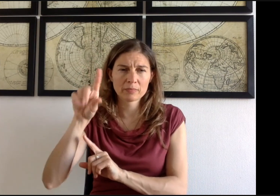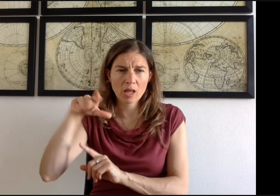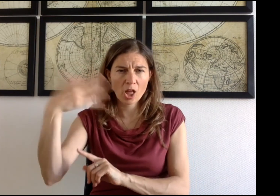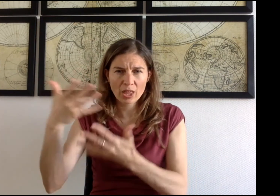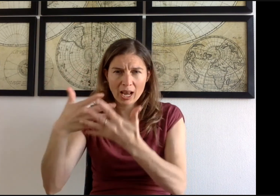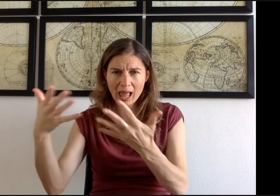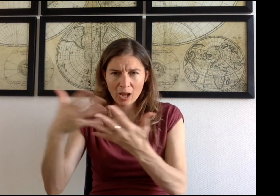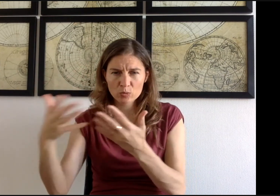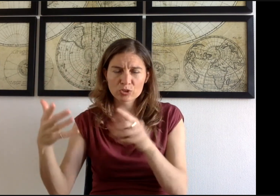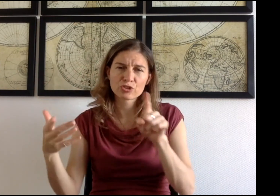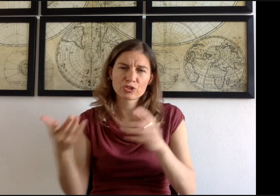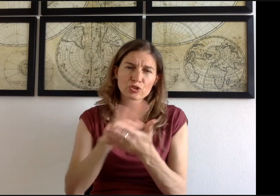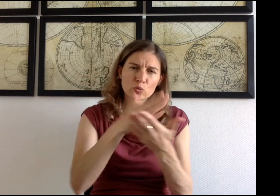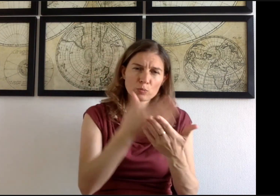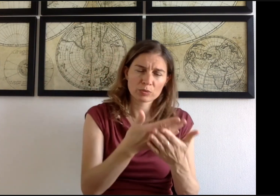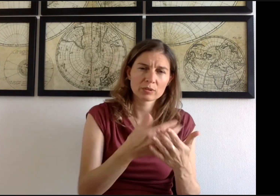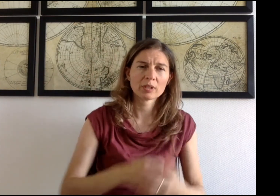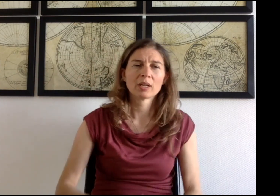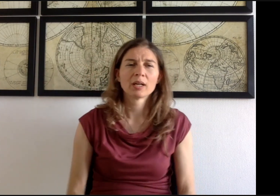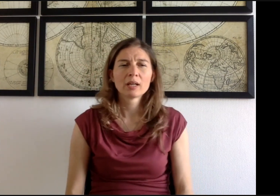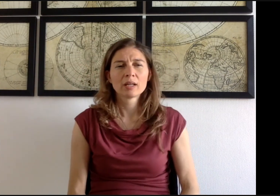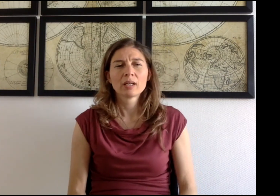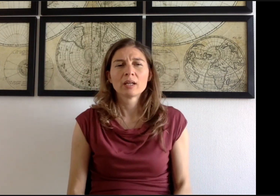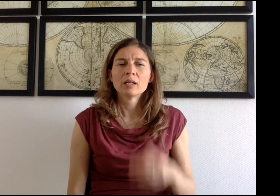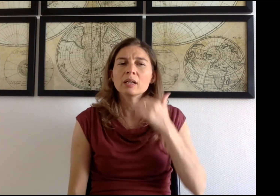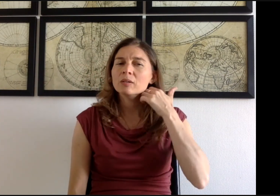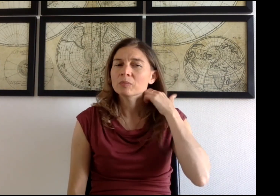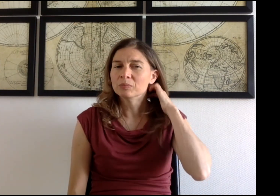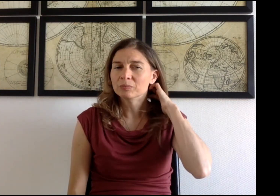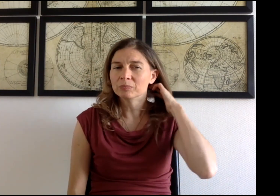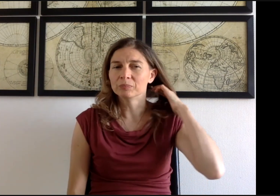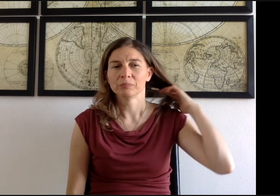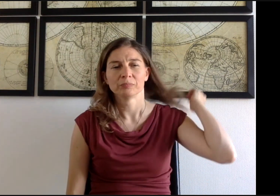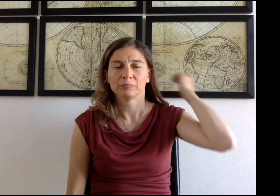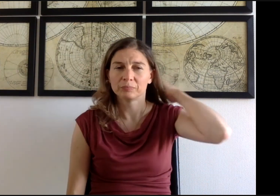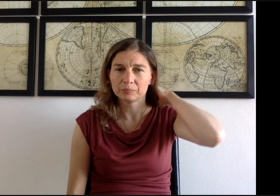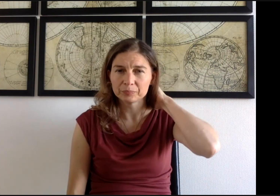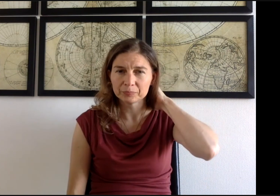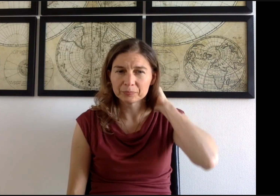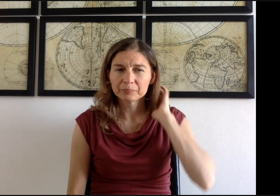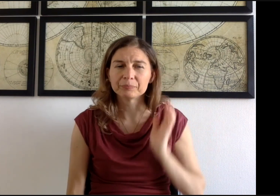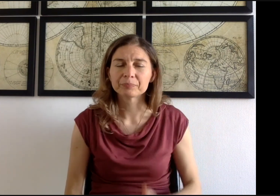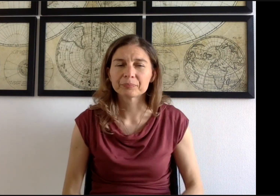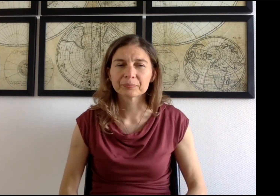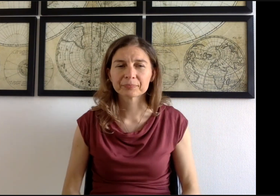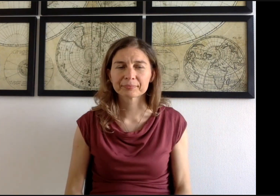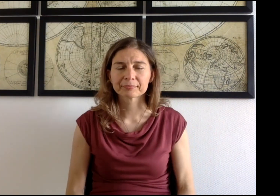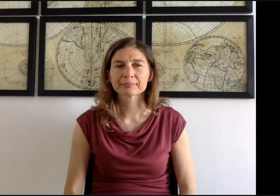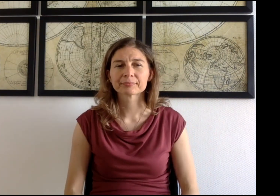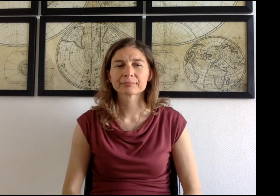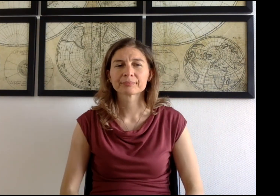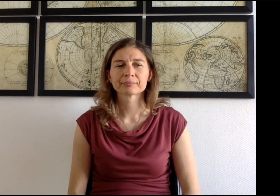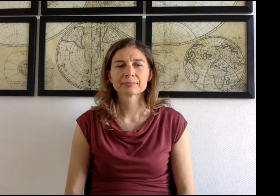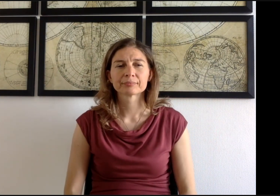[IN OTHER LANGUAGE]